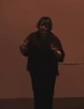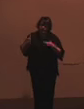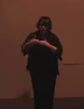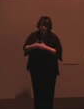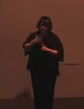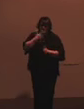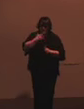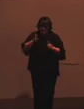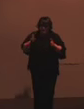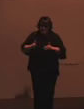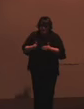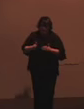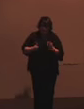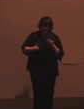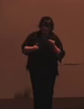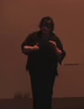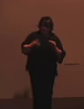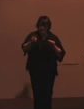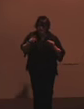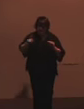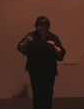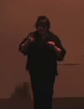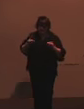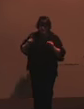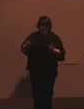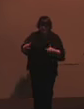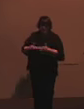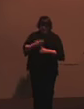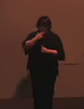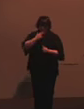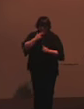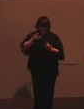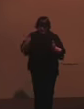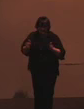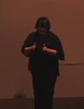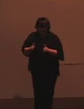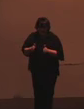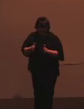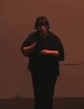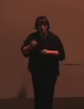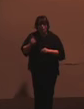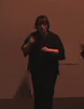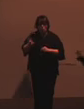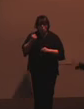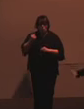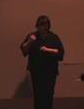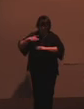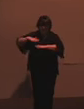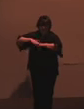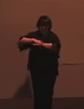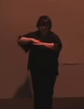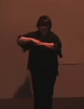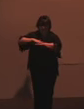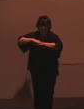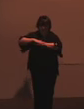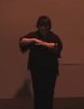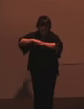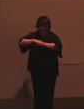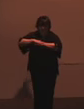2 meters, 2 meters sometimes. But one surface, the whole one surface, is the window.